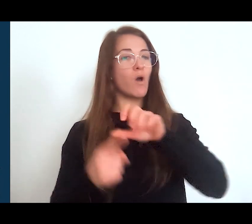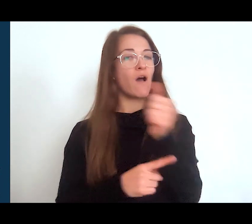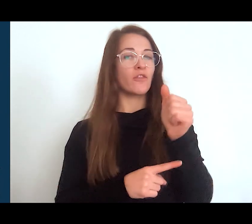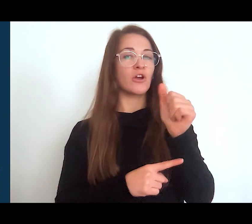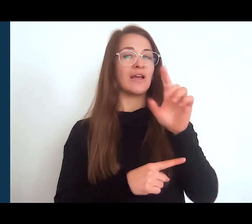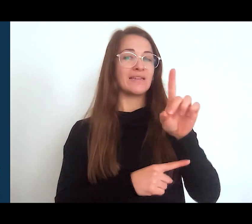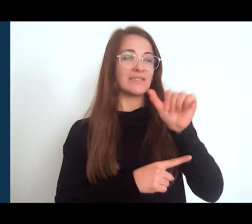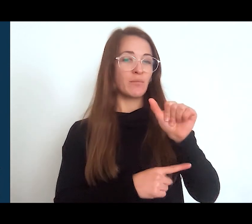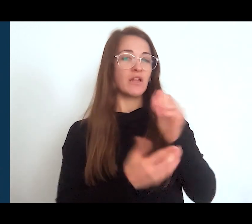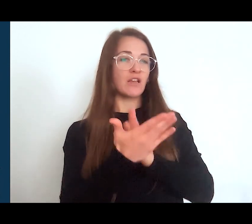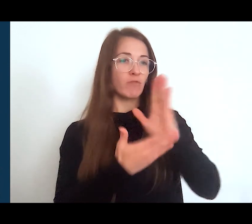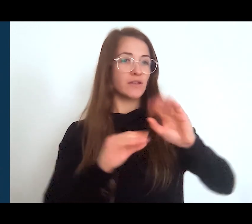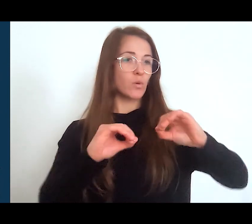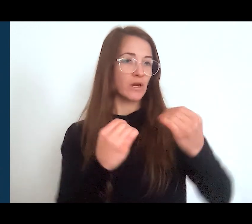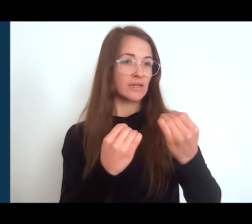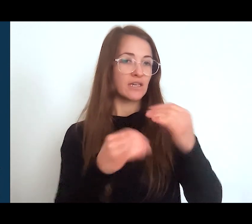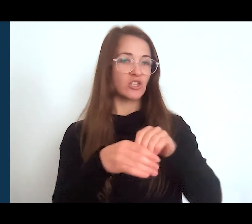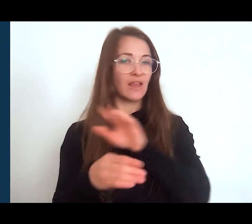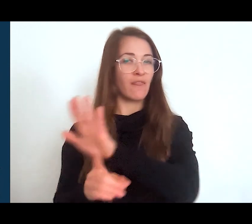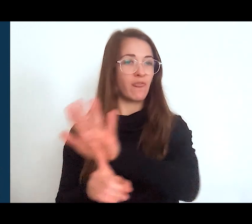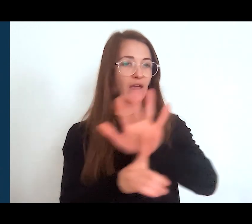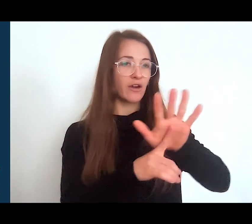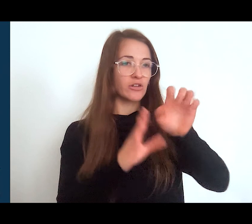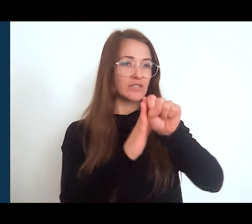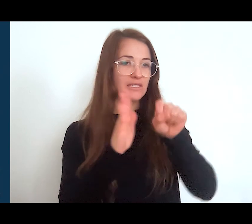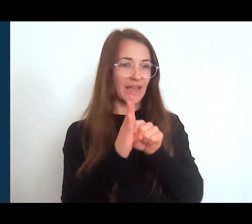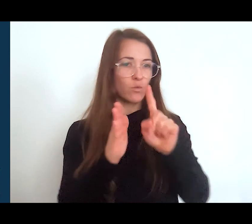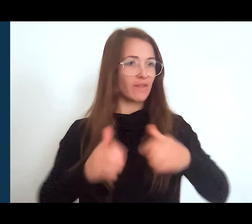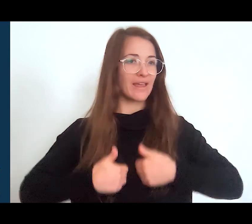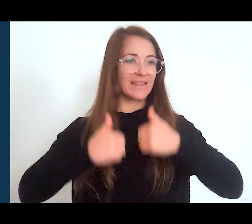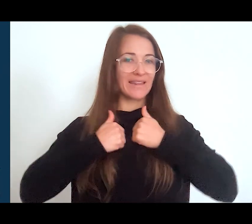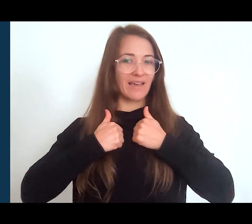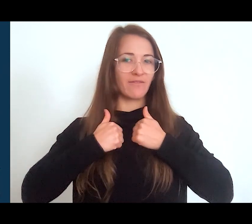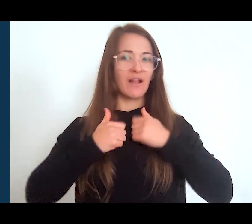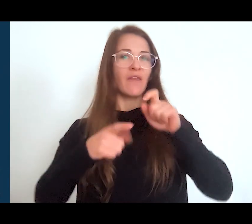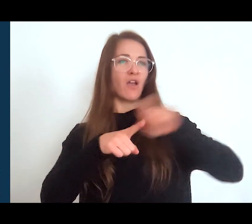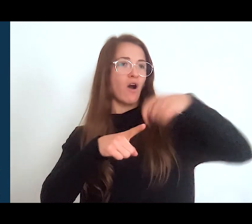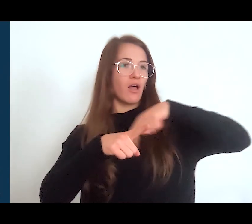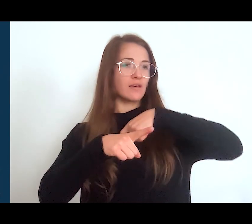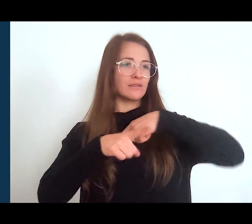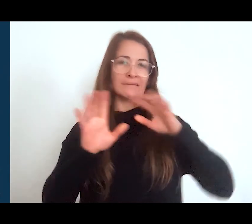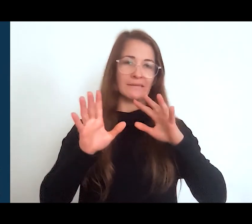SOMETIMES REFER PEOPLE TO OTHER